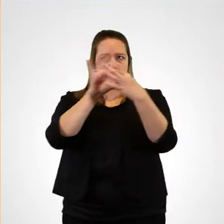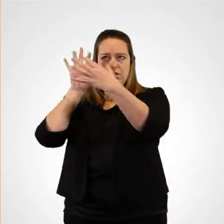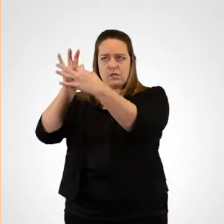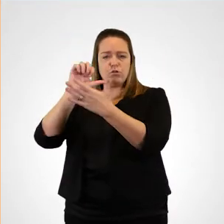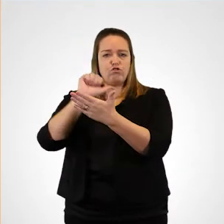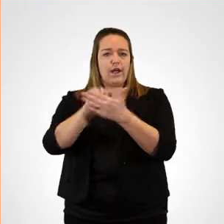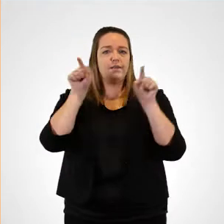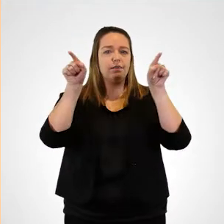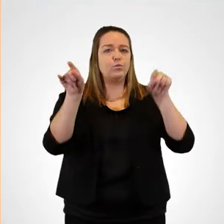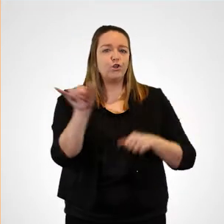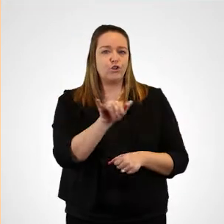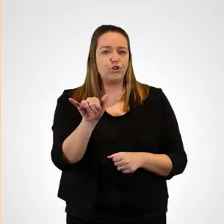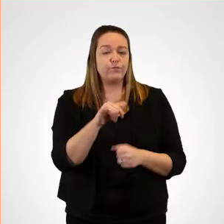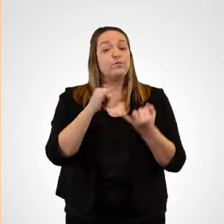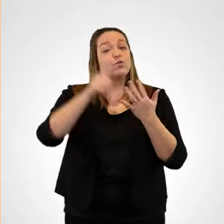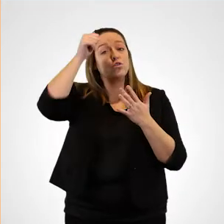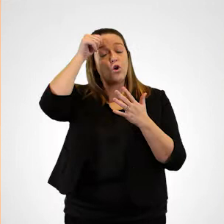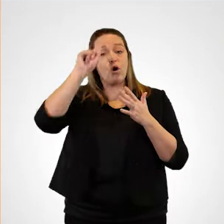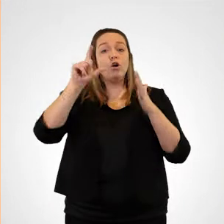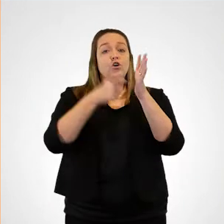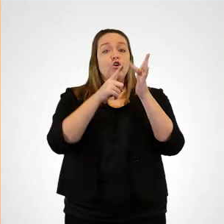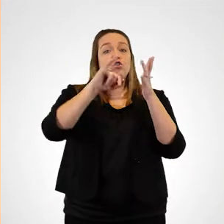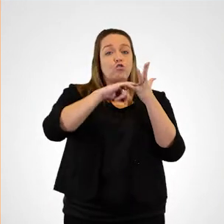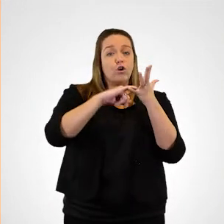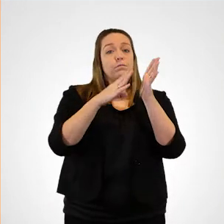So we know that actually what's called cross-modal integration